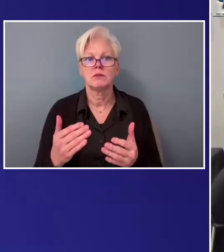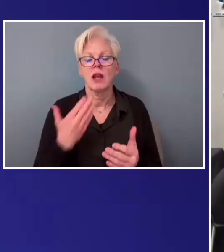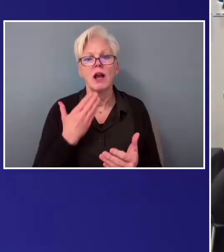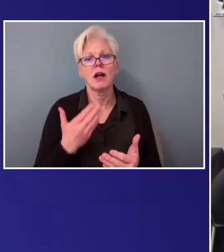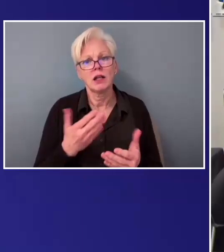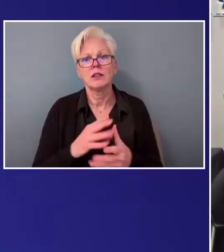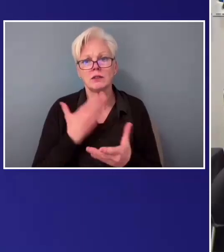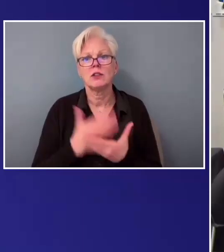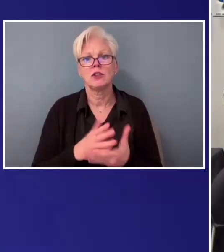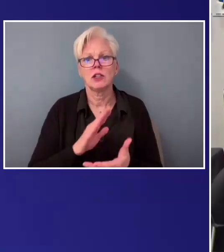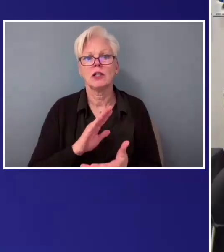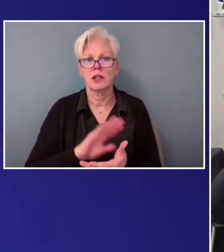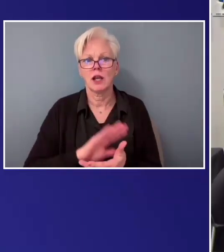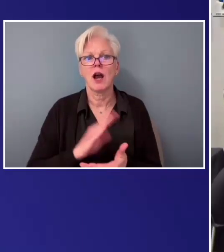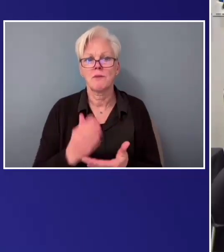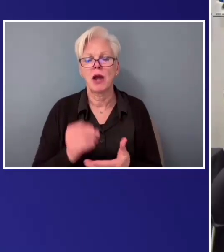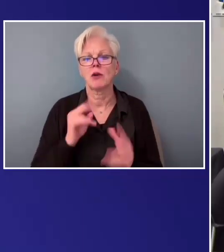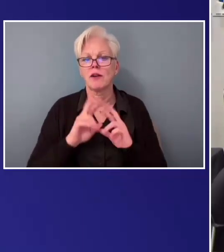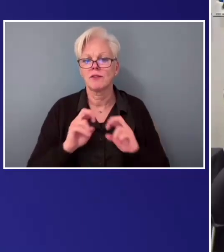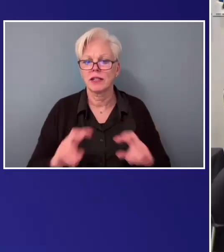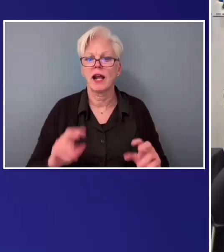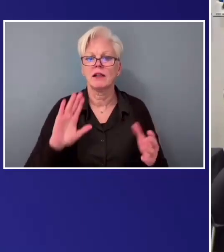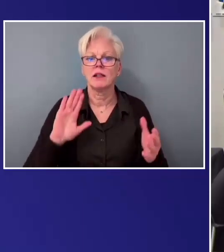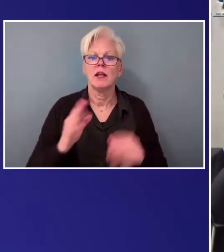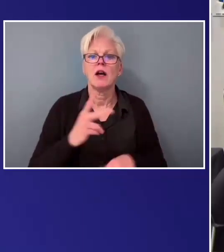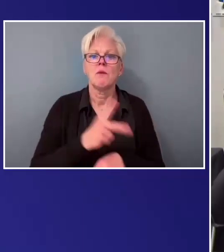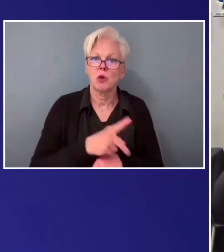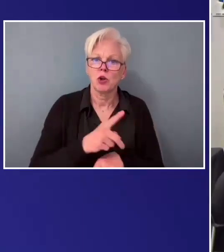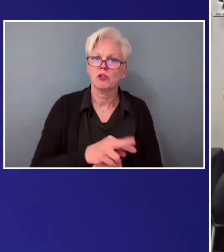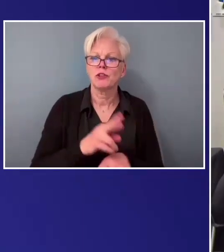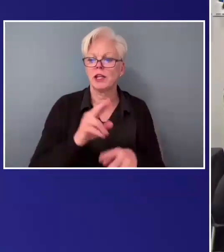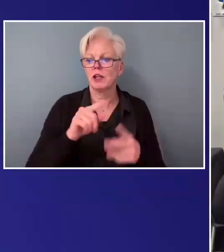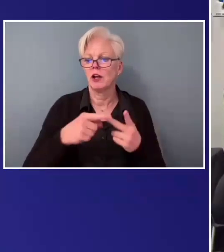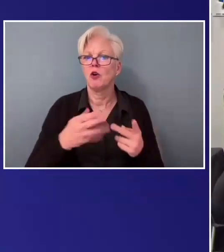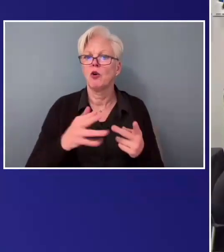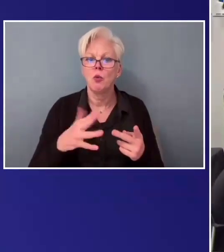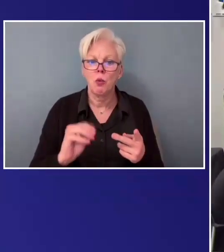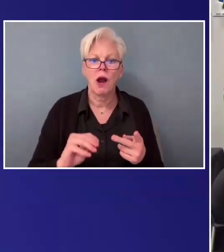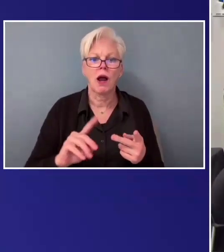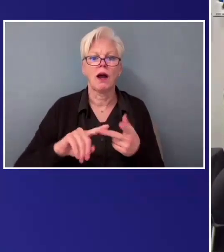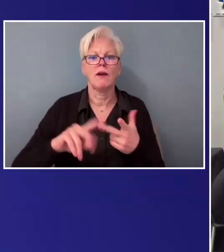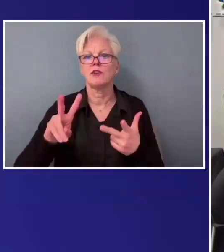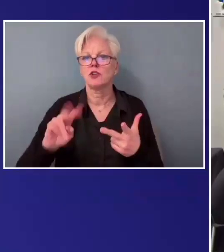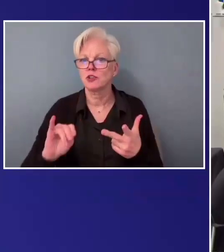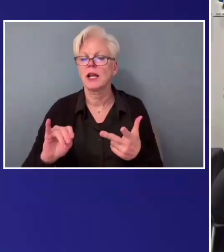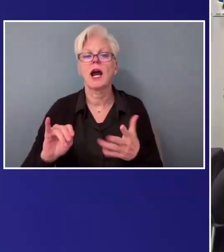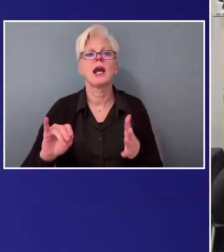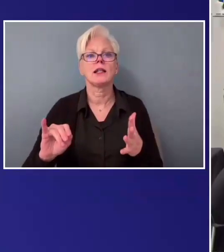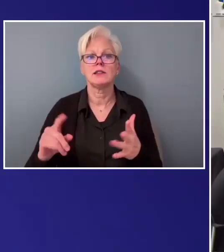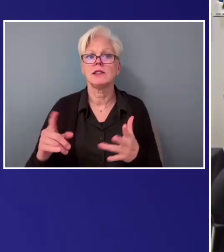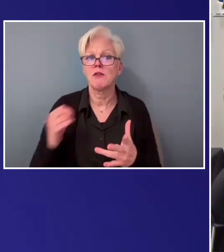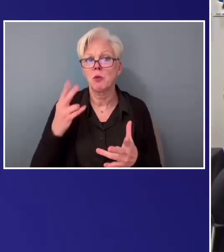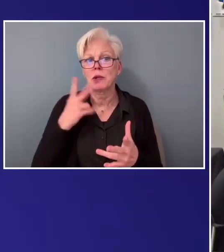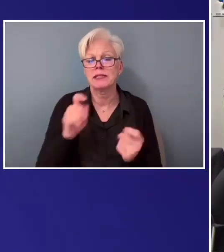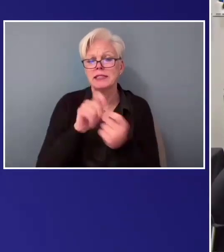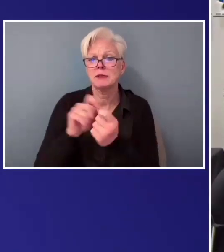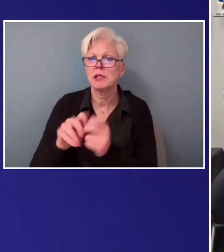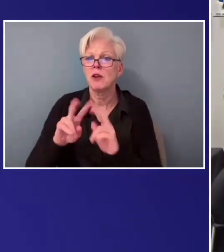Guam to Virgin Island question. Perhaps throughout the week, if you're interested in seeing specific analysis, we could call a caucus to, to walk through some specific numbers.